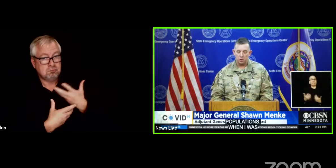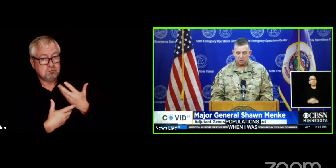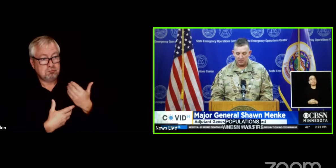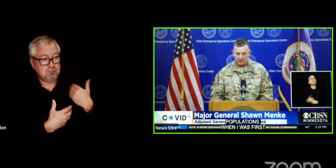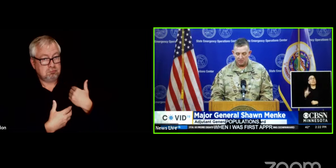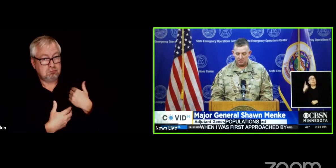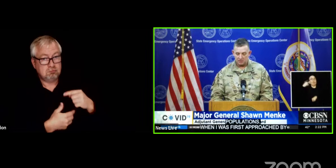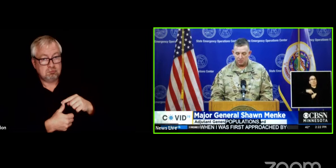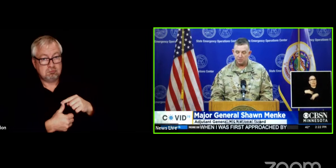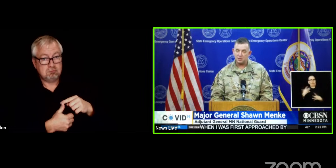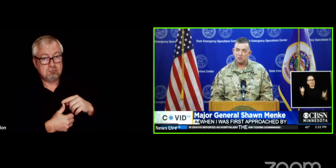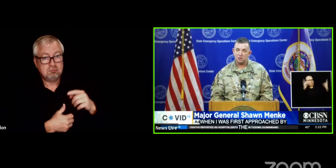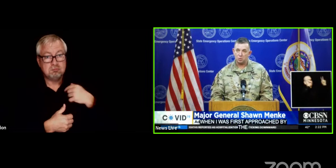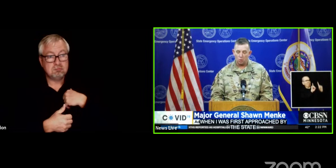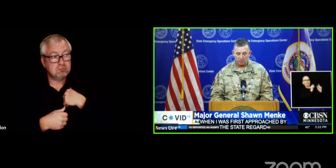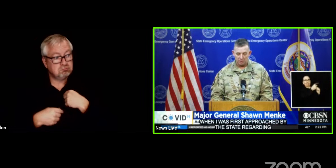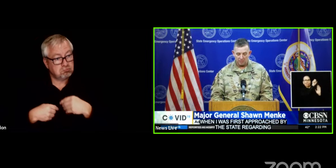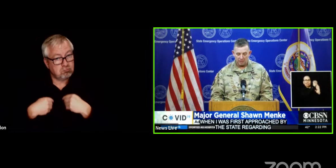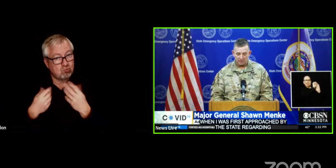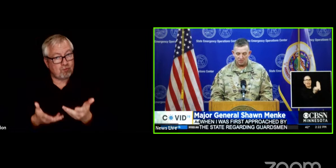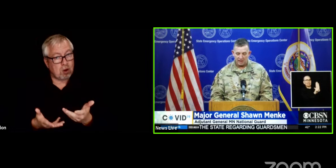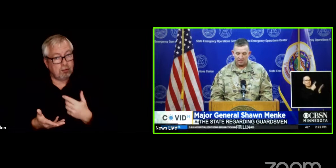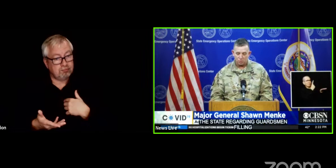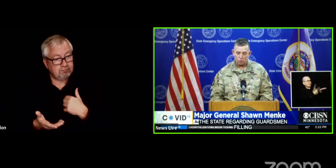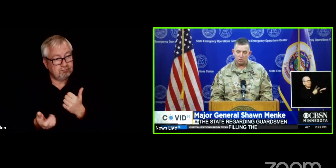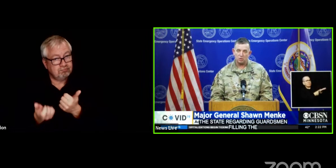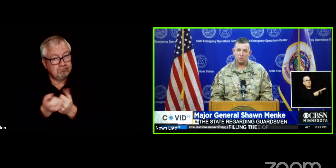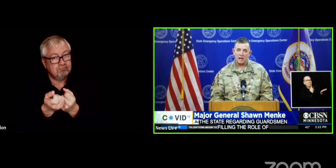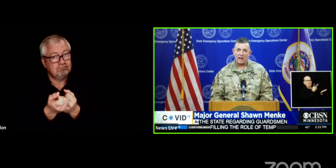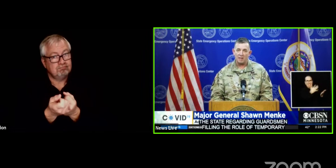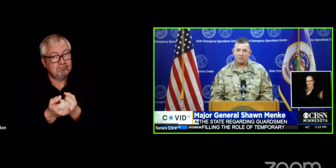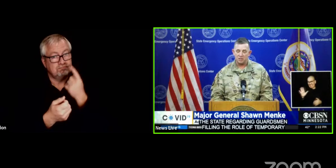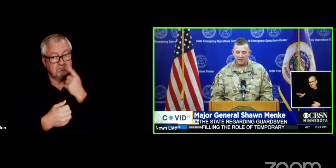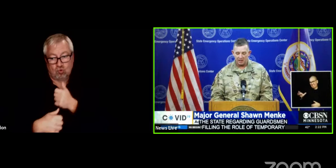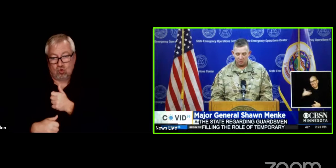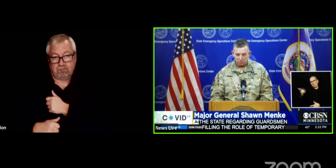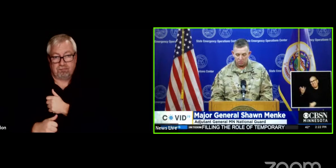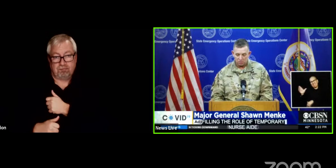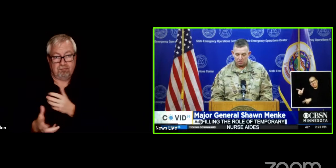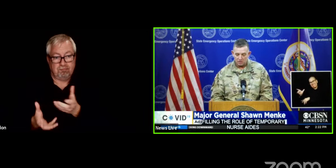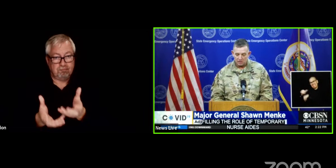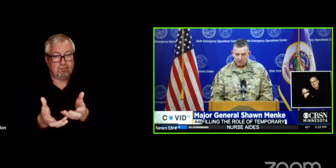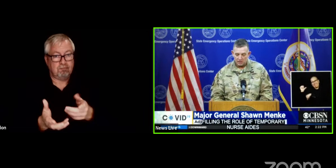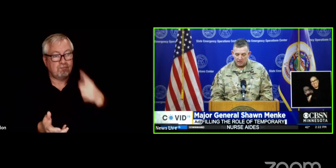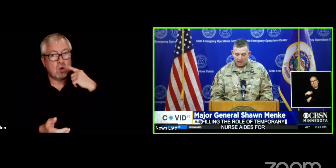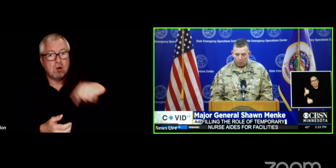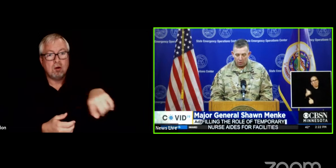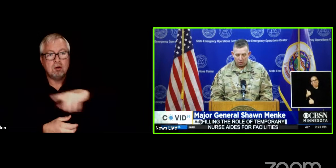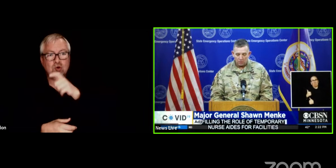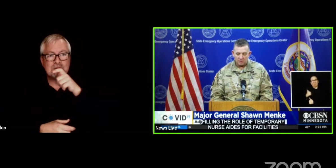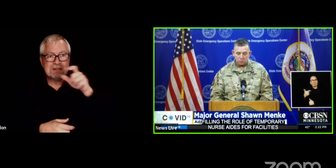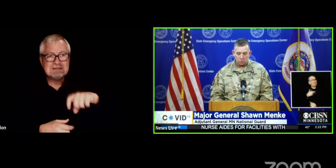NURSE AIDES FOR FACILITIES WITH COVID-INFECTED STAFF SHORTAGES, I OBVIOUSLY HAD CONCERNS. I WONDERED WHAT THIS WOULD DO